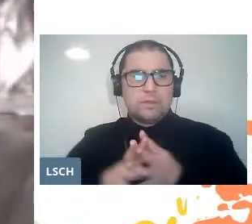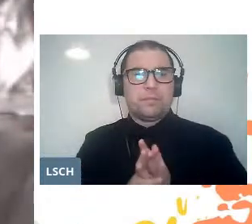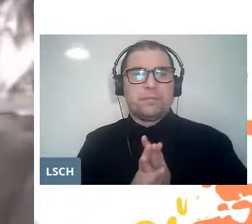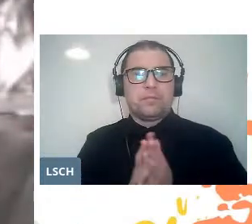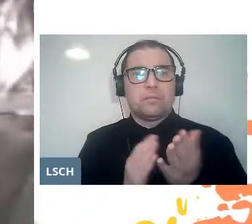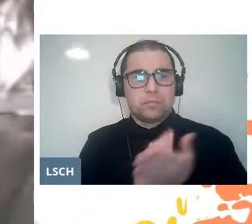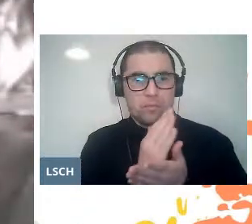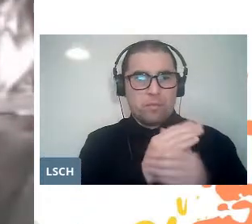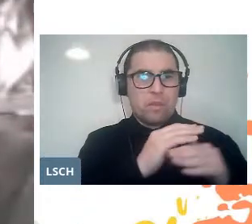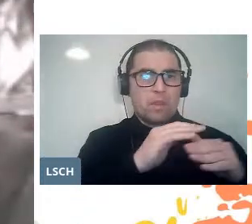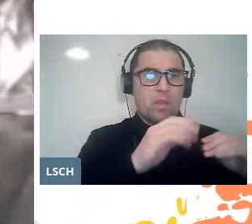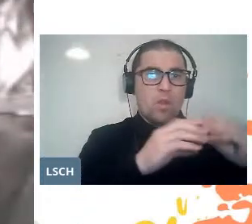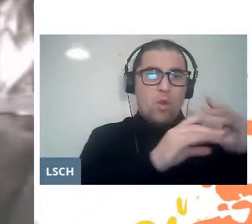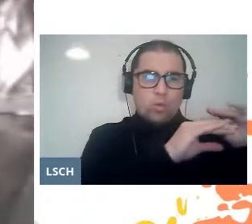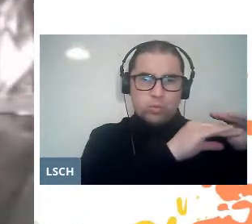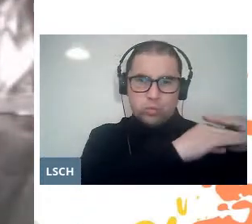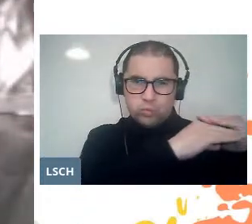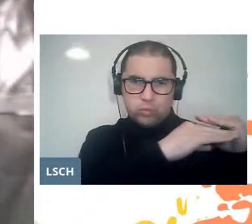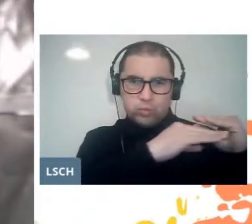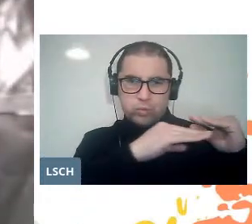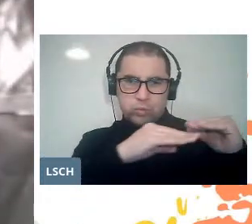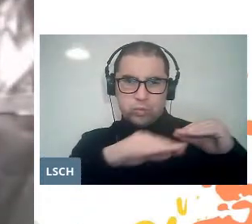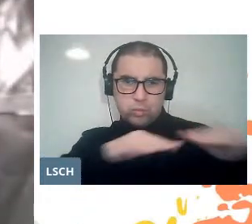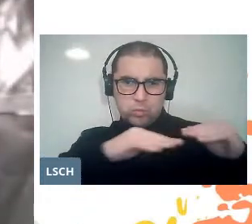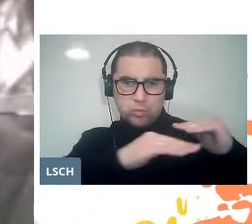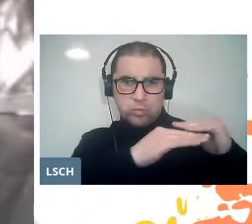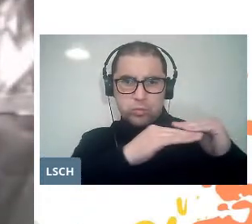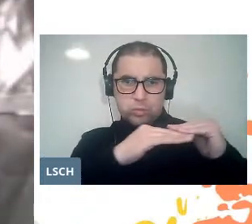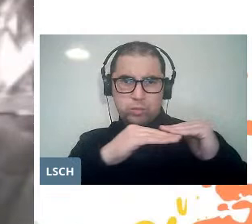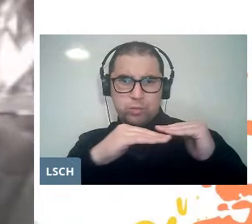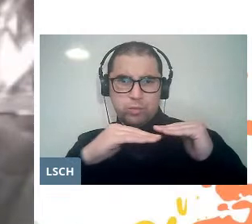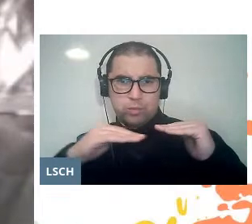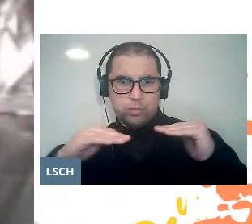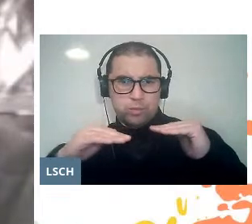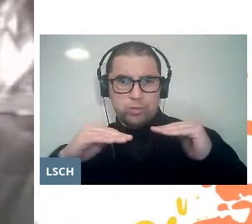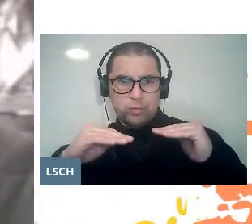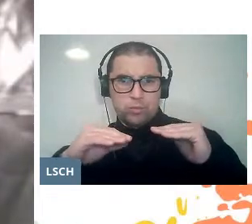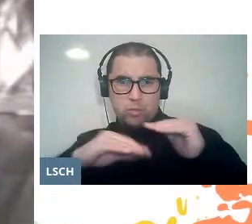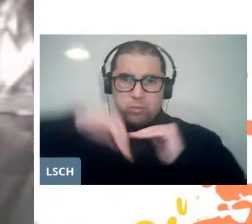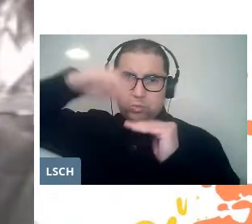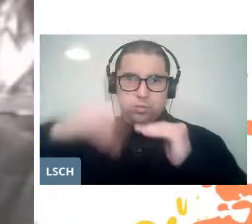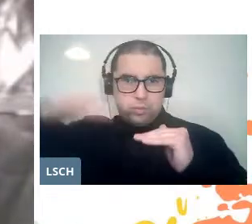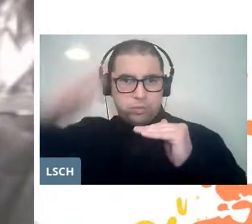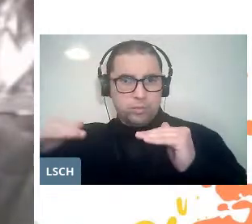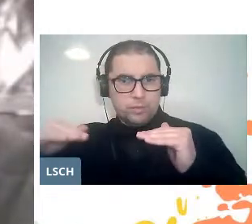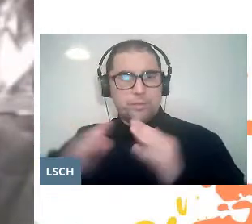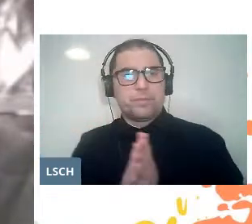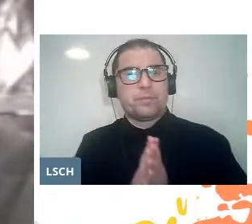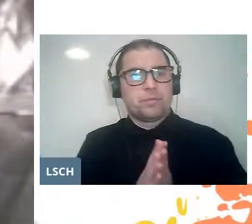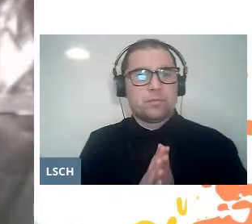with unison to quickly present a contrast. Dynamic extremes.